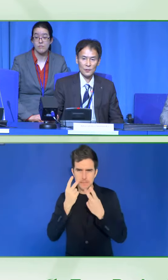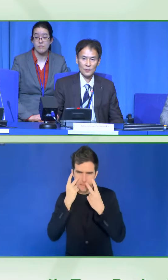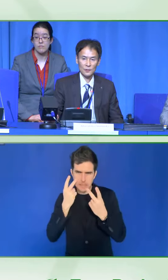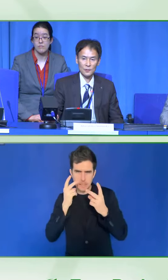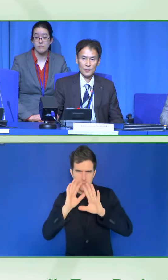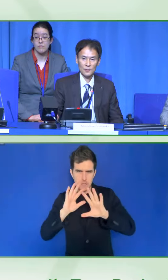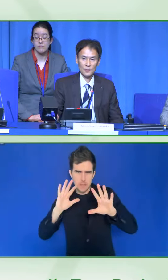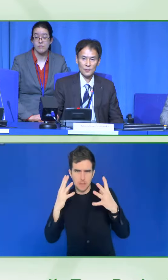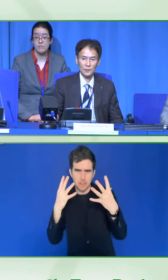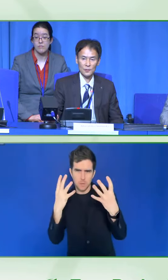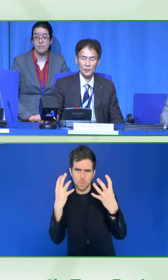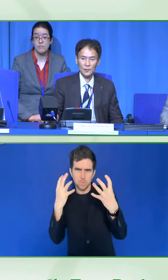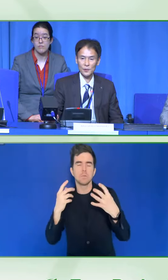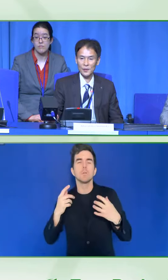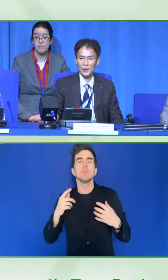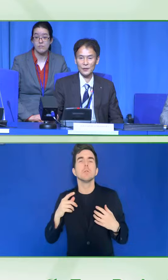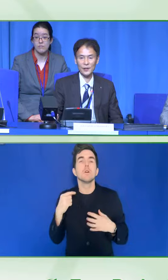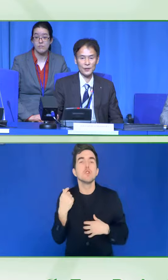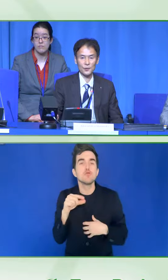Select the type.